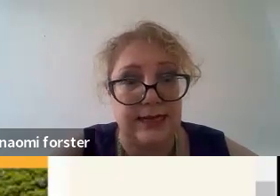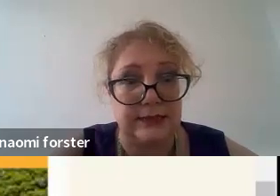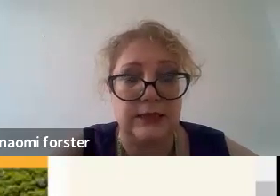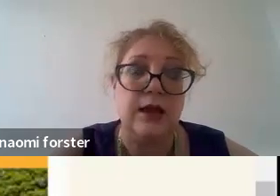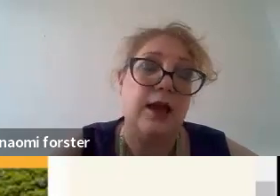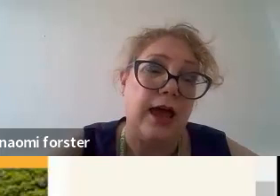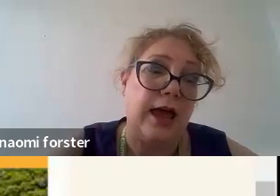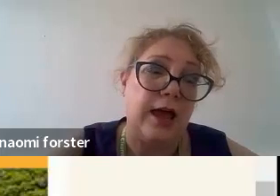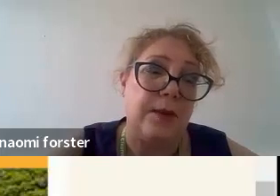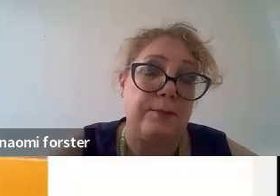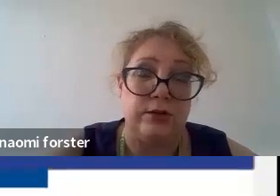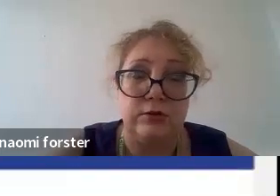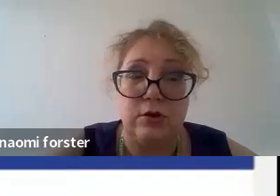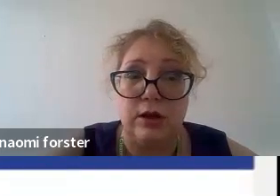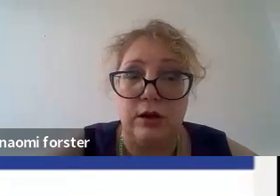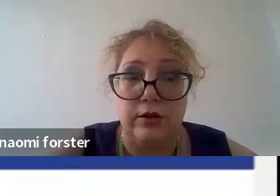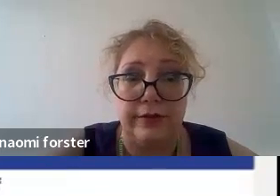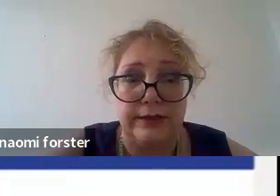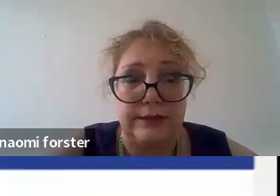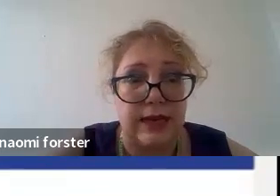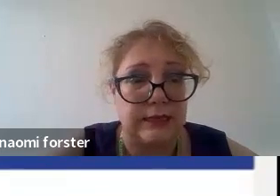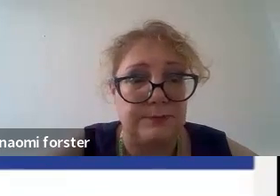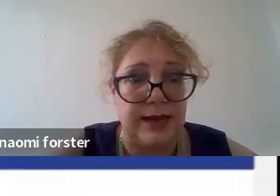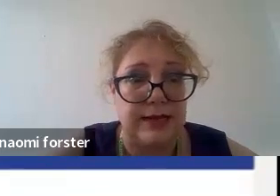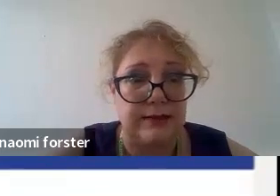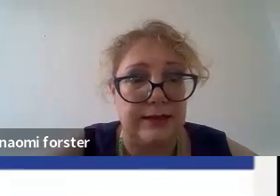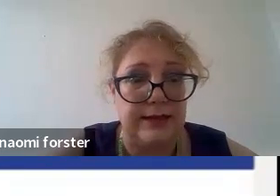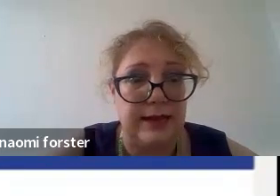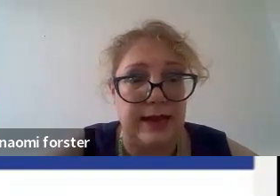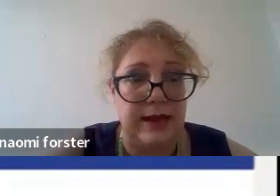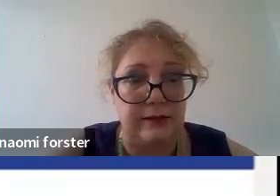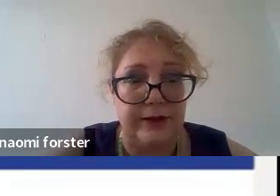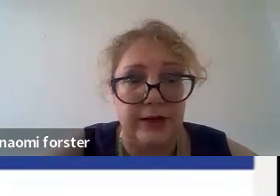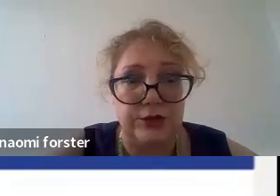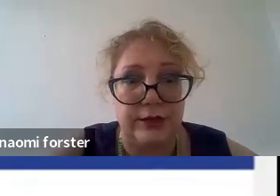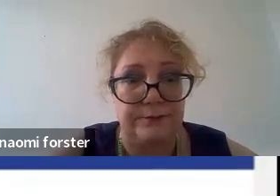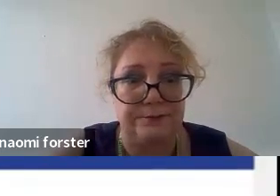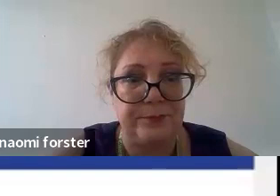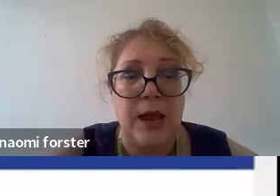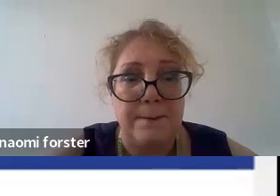standard, but not a lot that's explaining the EAL version.